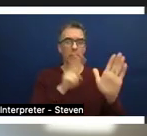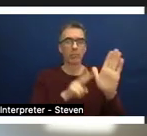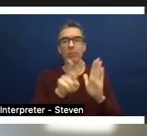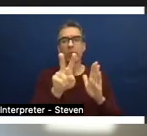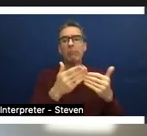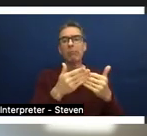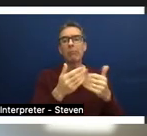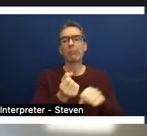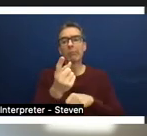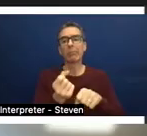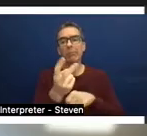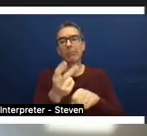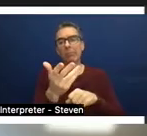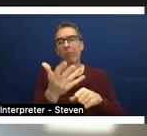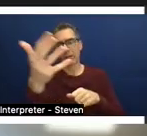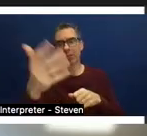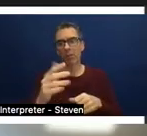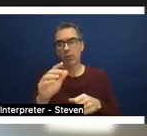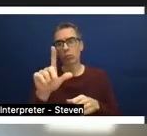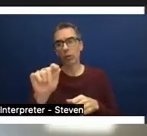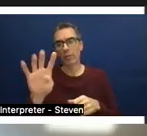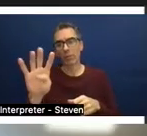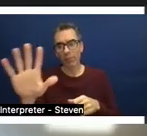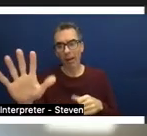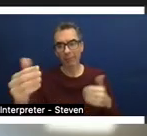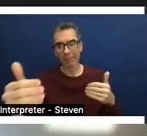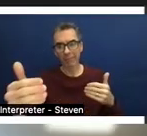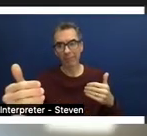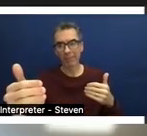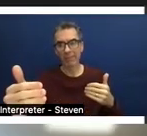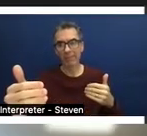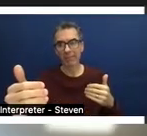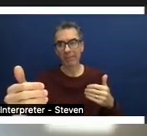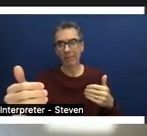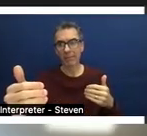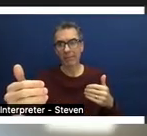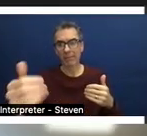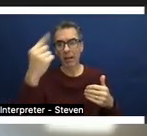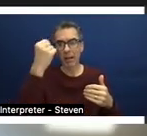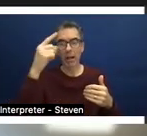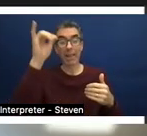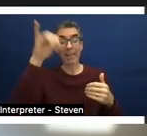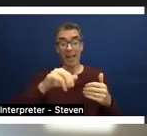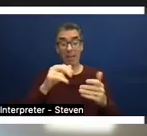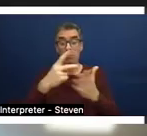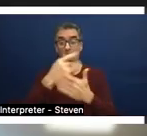So it's for 2045 looking at the project without the BRT lanes and BRT improvements